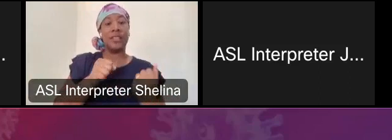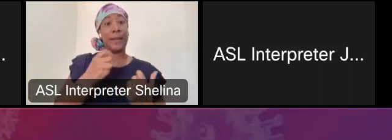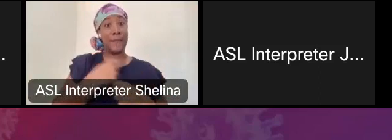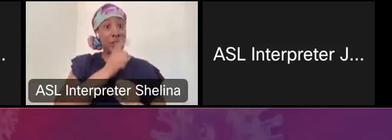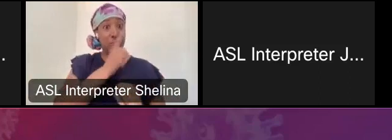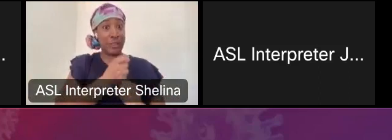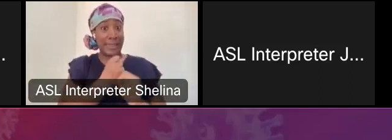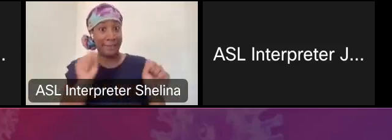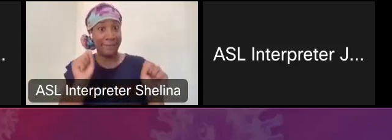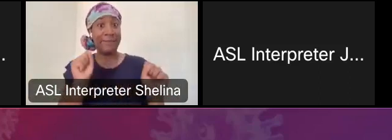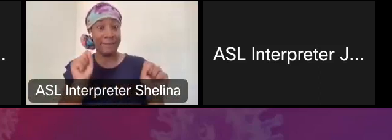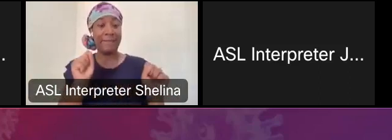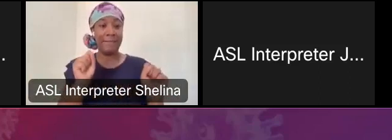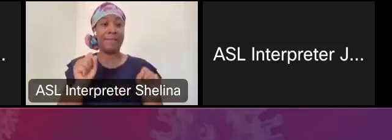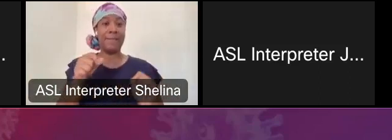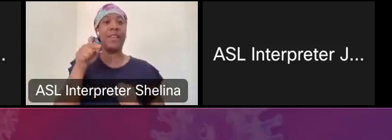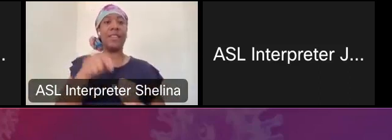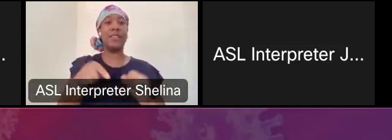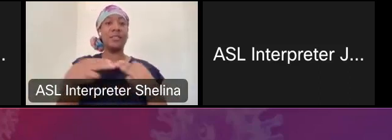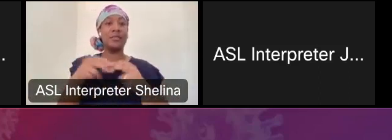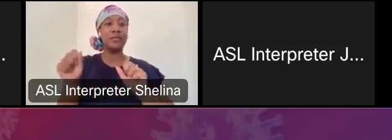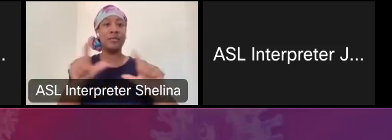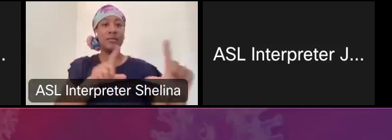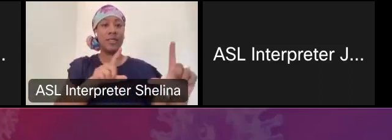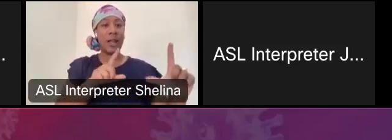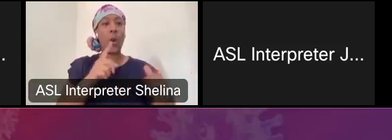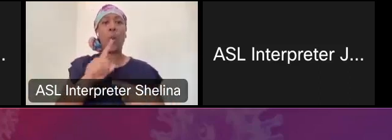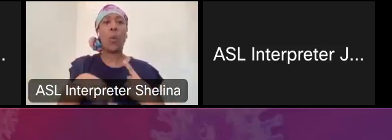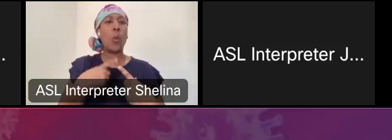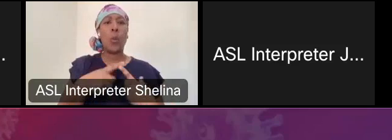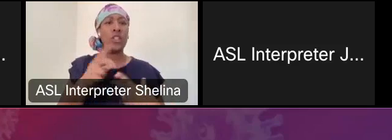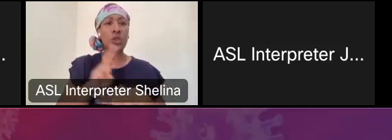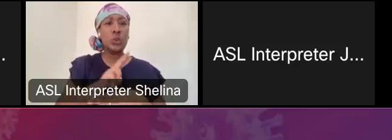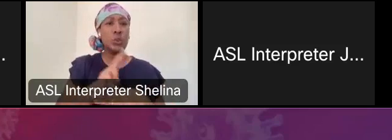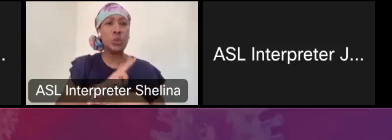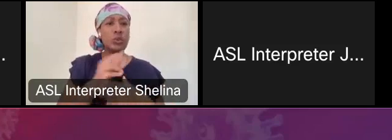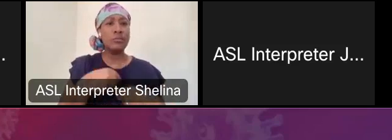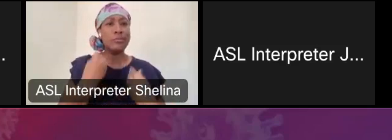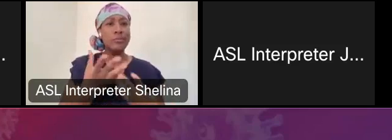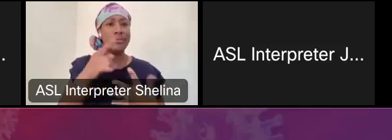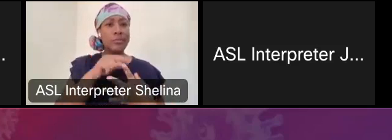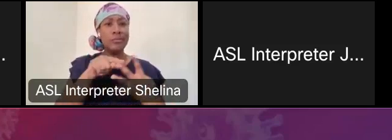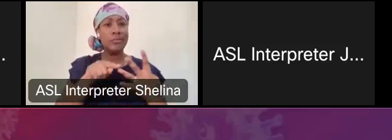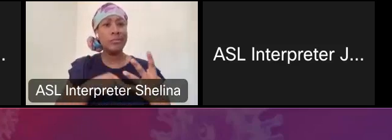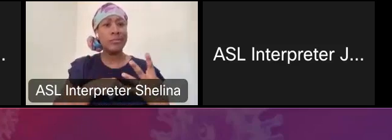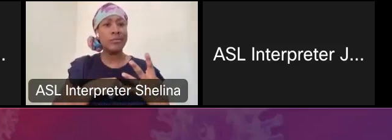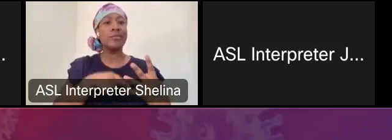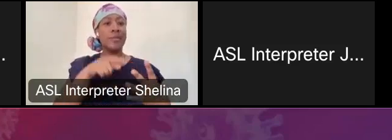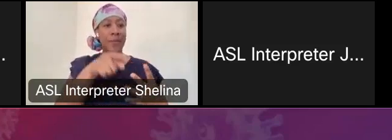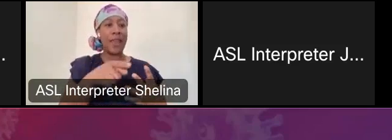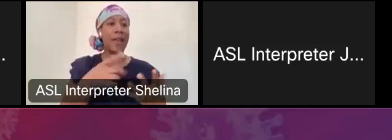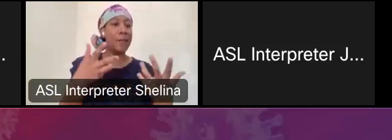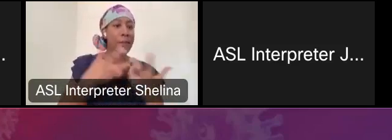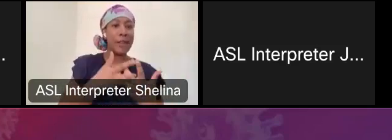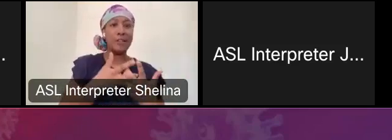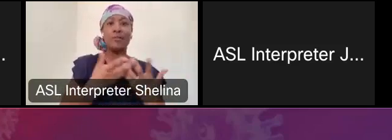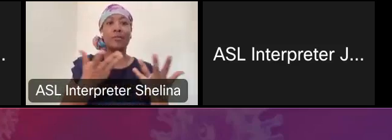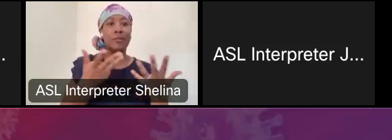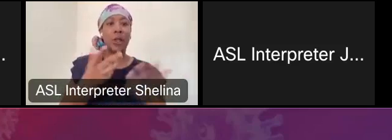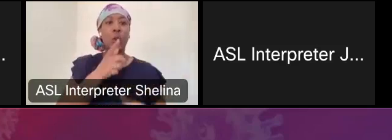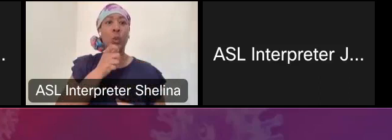This slide shows, the conditions of use for which the vaccines were authorized those conditions include, who can receive it.